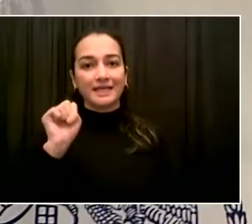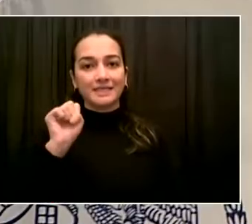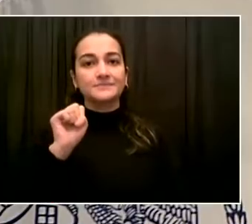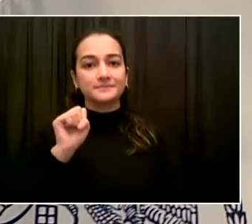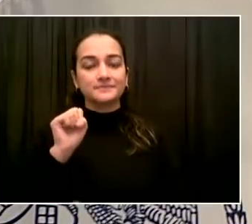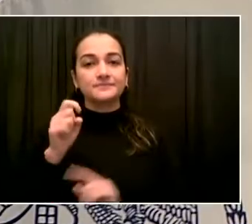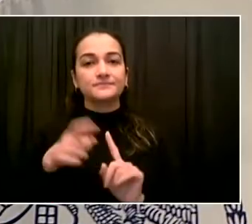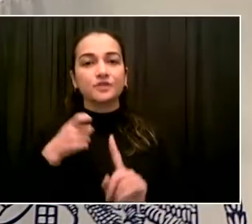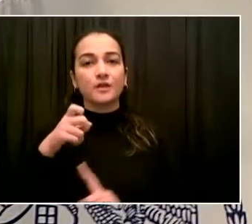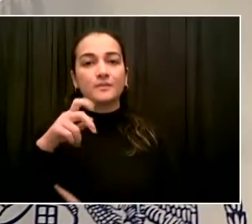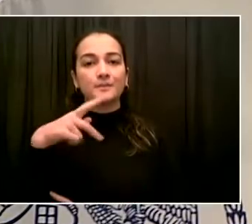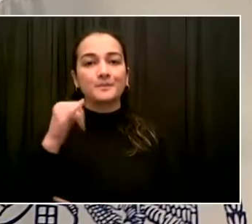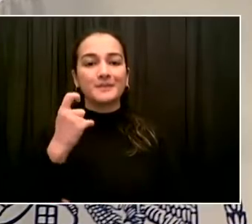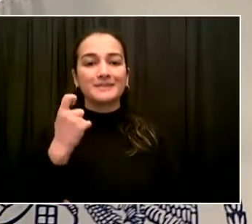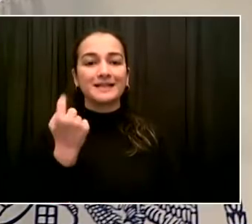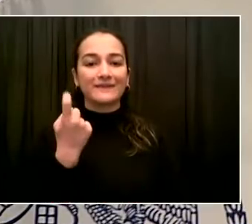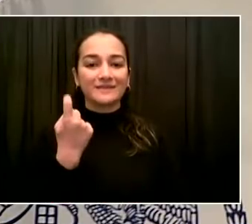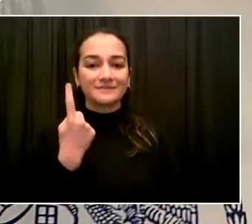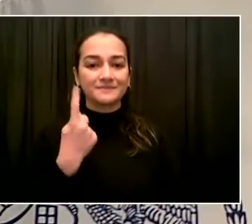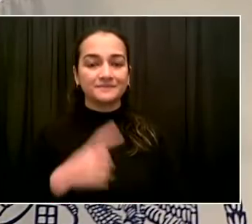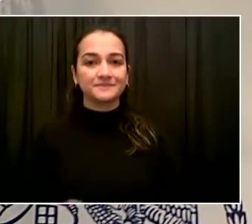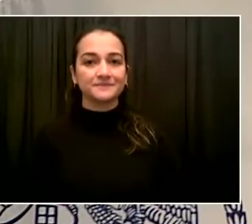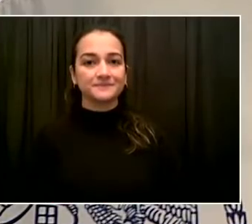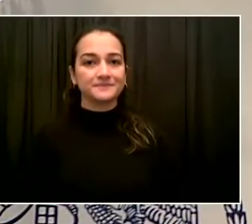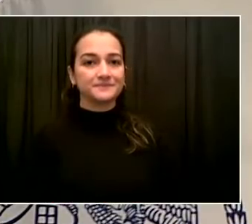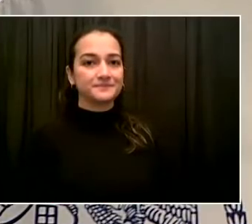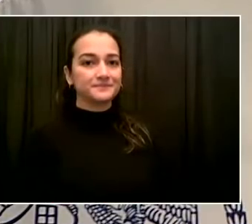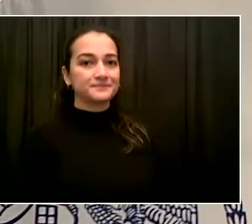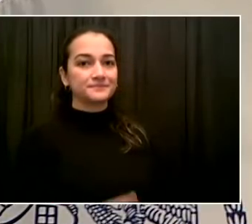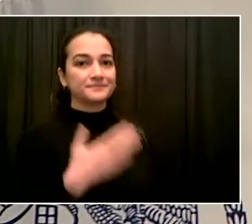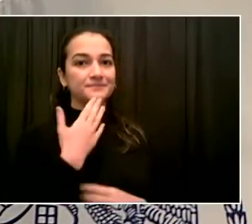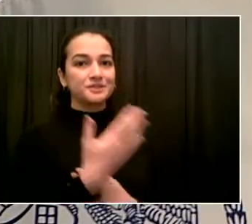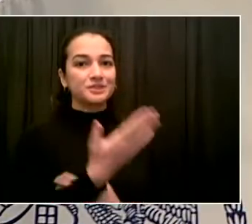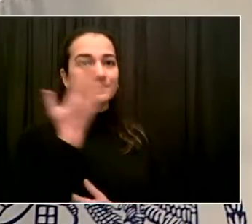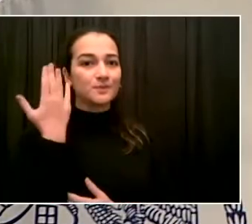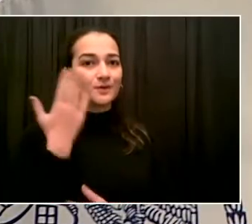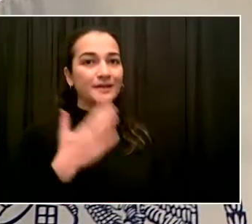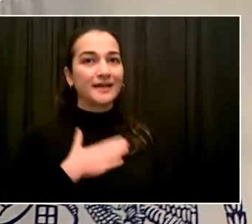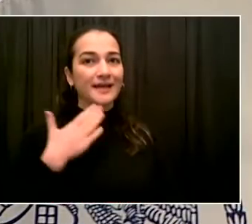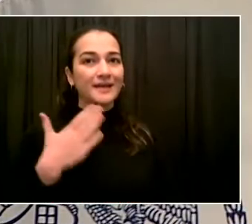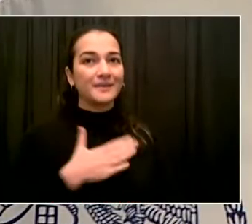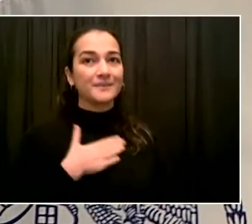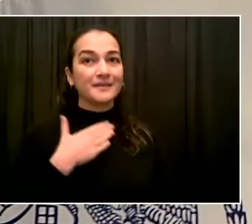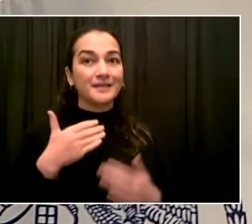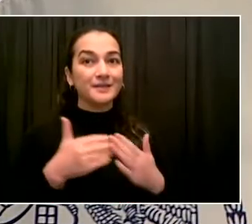QUESTION GOES TO